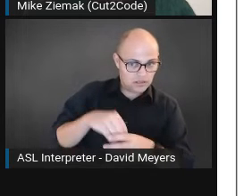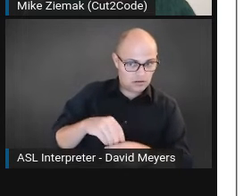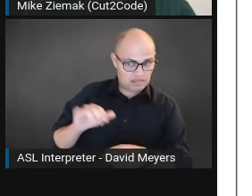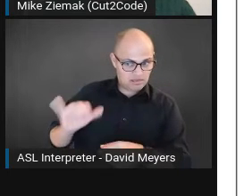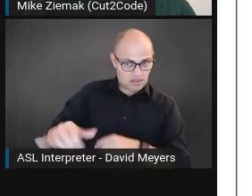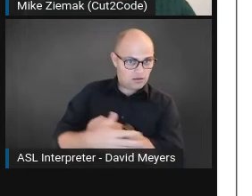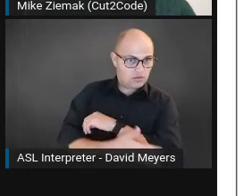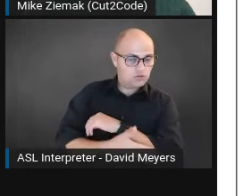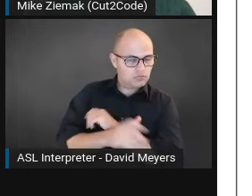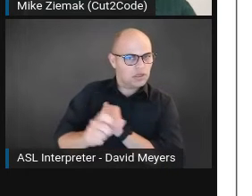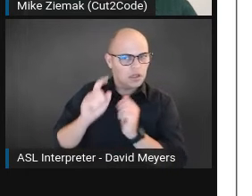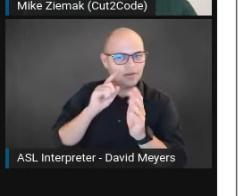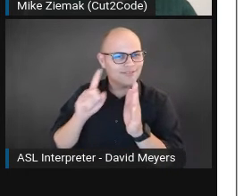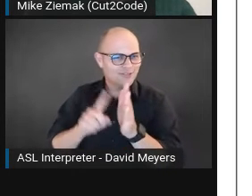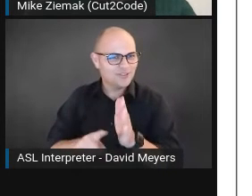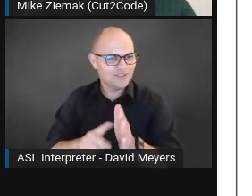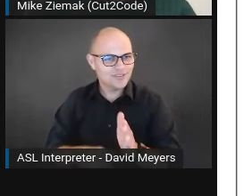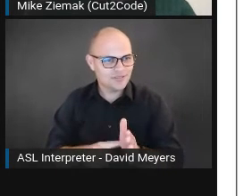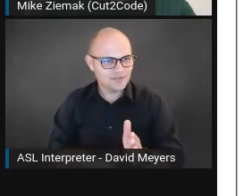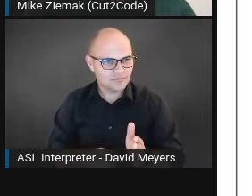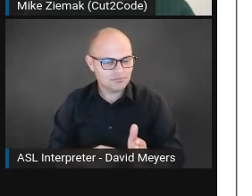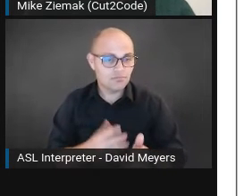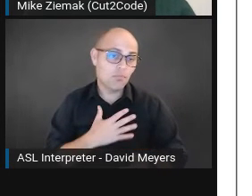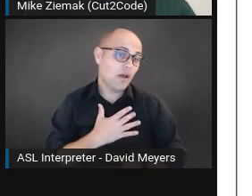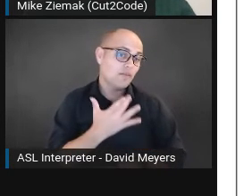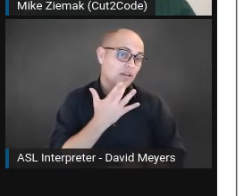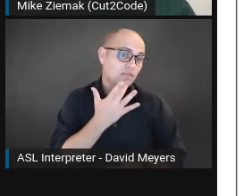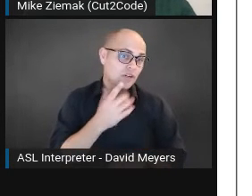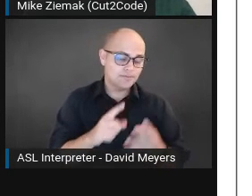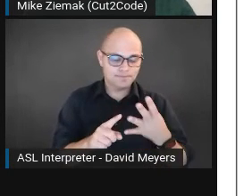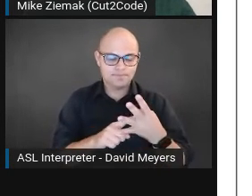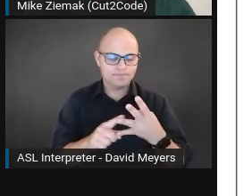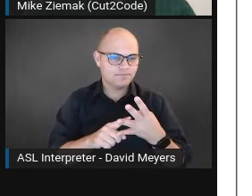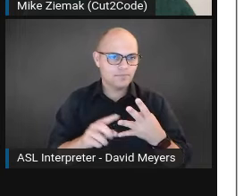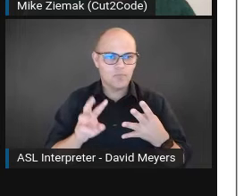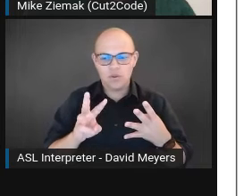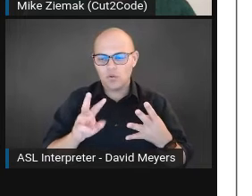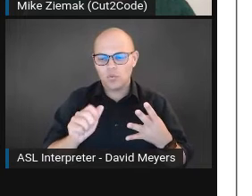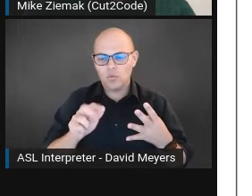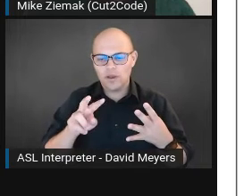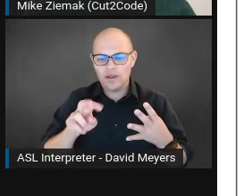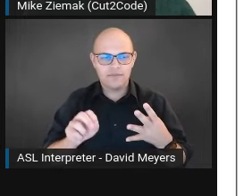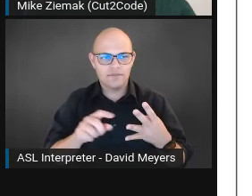My personal favorite is WAVE by WebAIM. I'm not even sure if there's a commercial option of this tool,